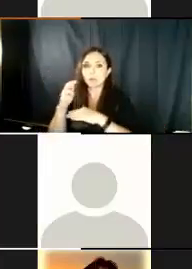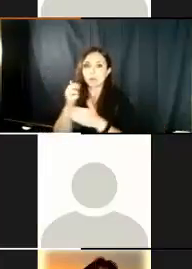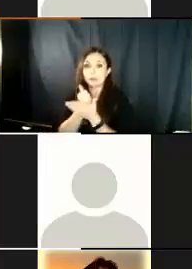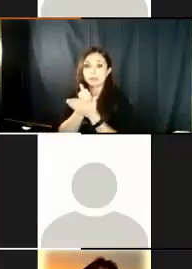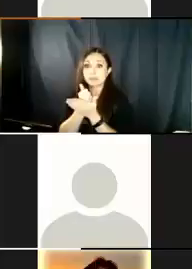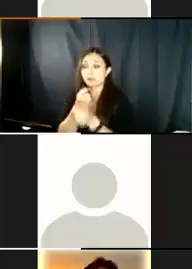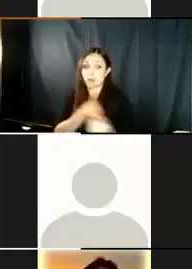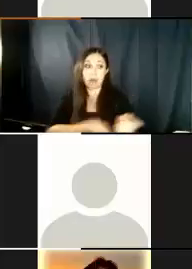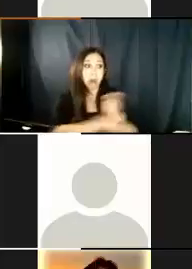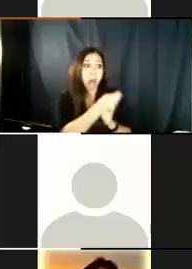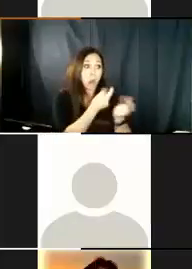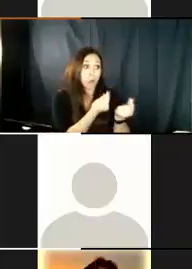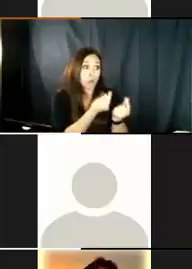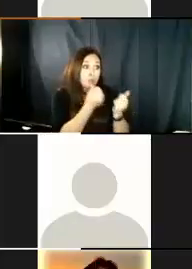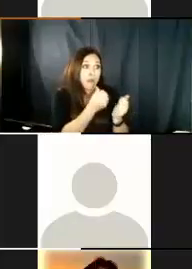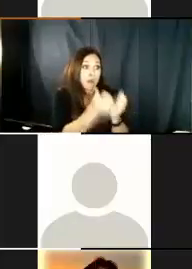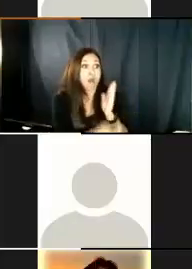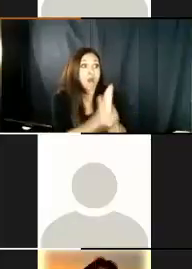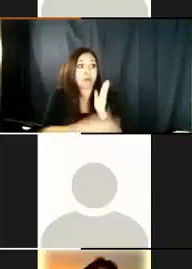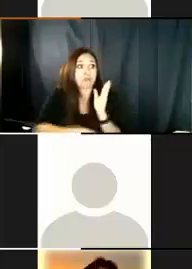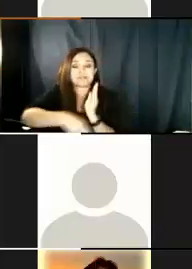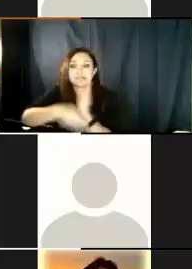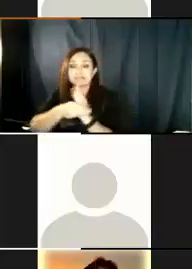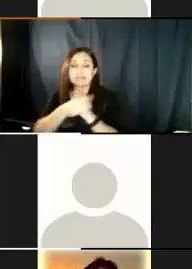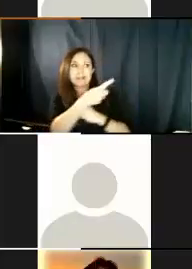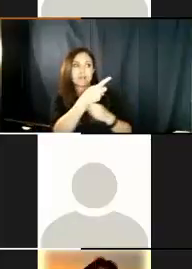they're already doing in their brick and mortars.